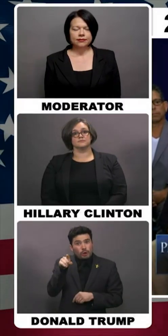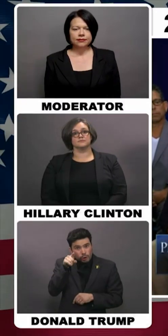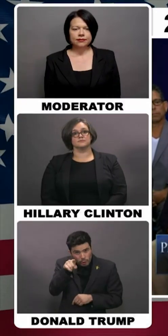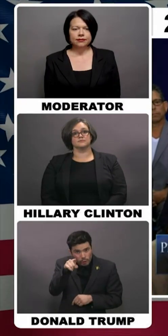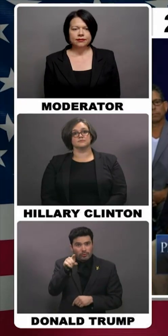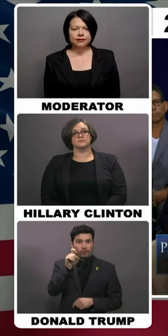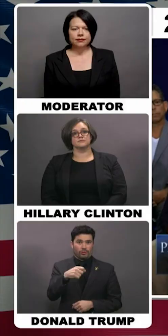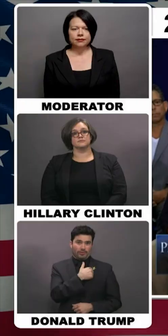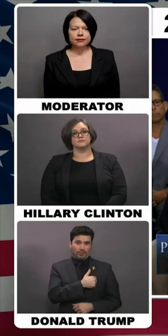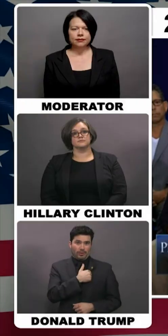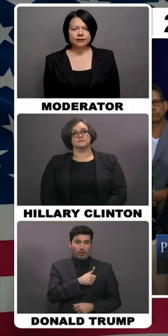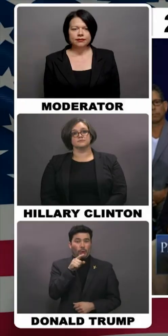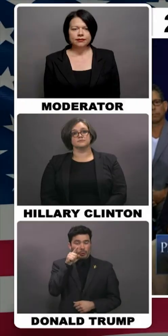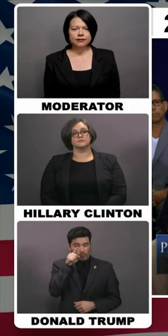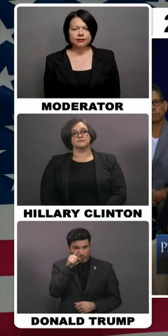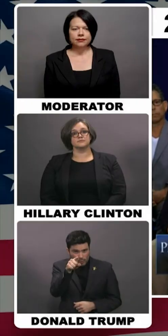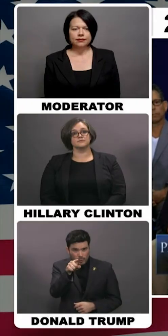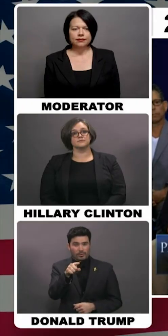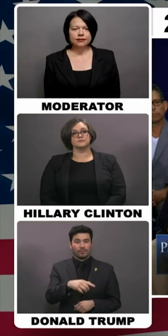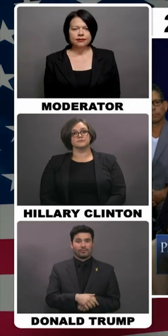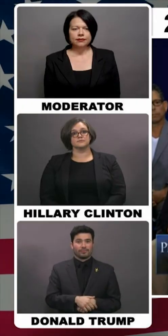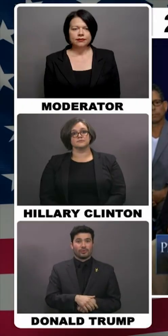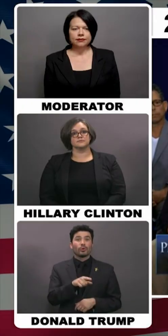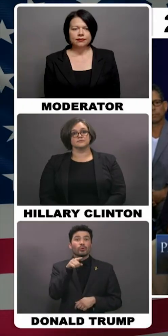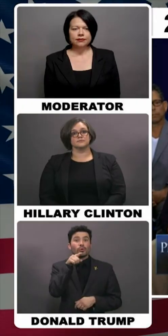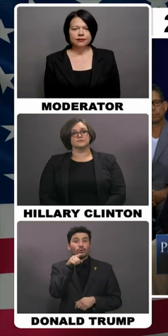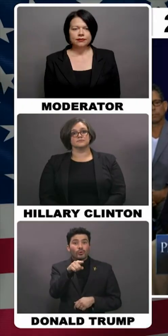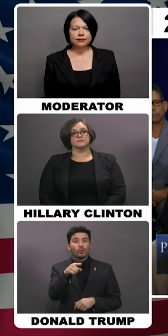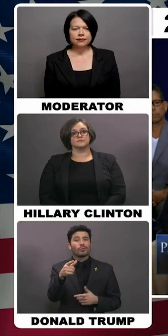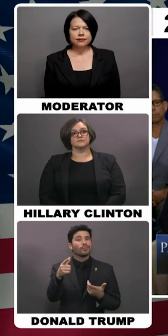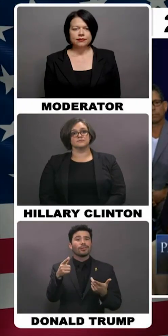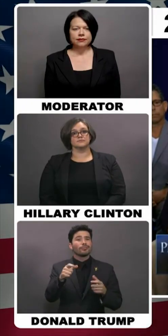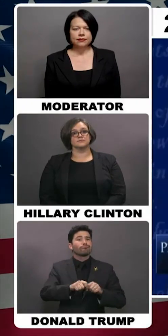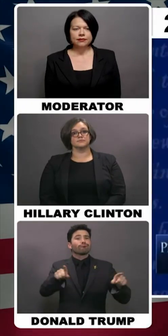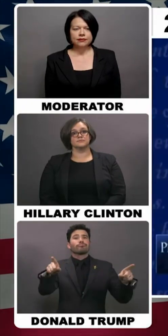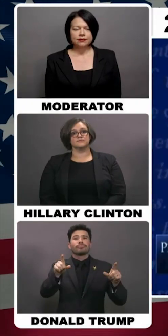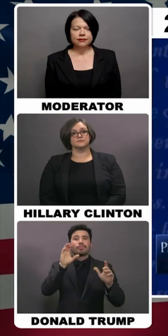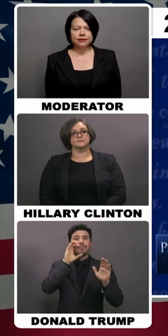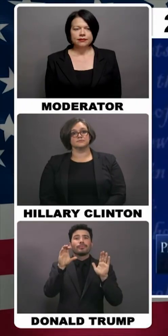You're the one that sent the pictures around your campaign, sent the pictures around with President Obama